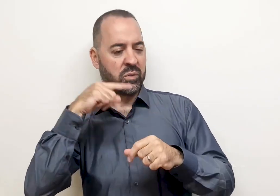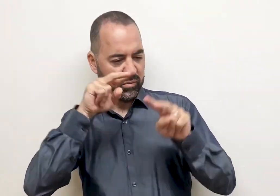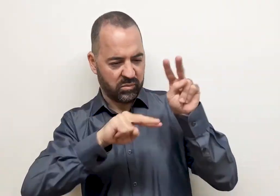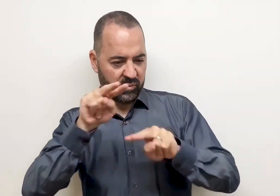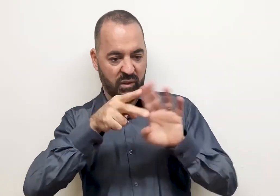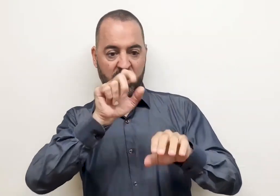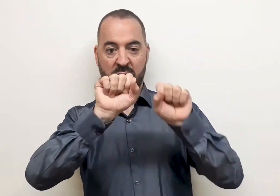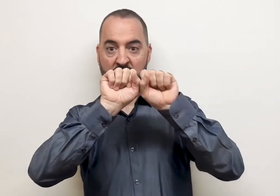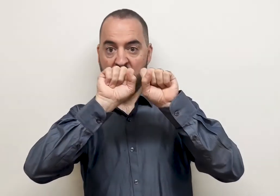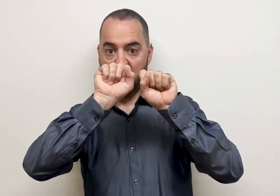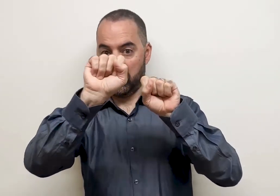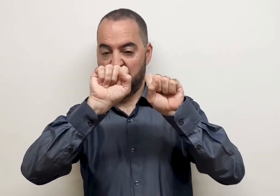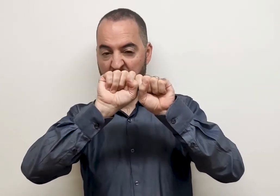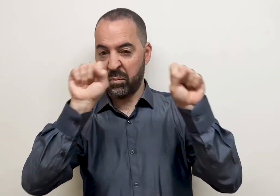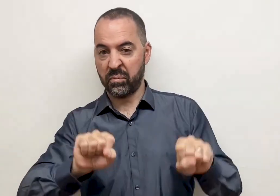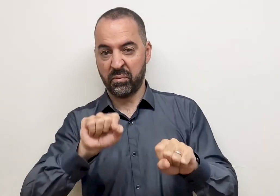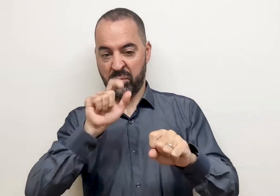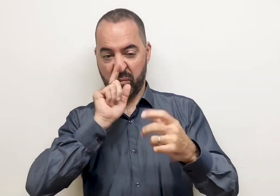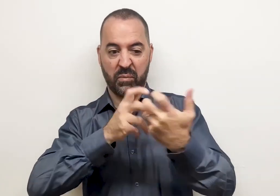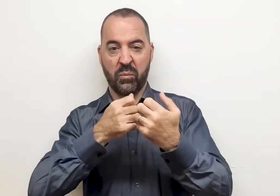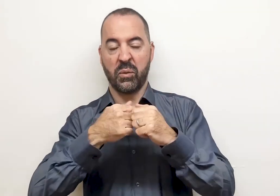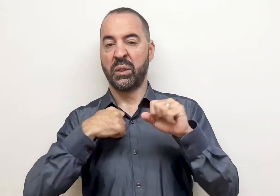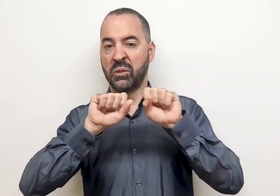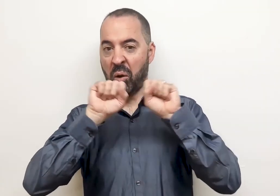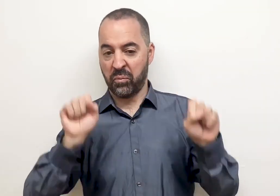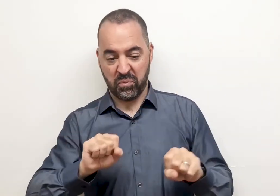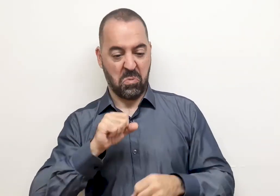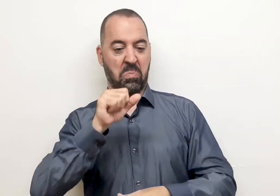and I can check your website and make sure it is compatible with our services.